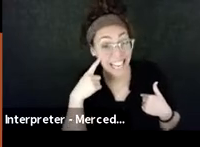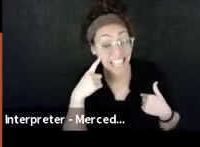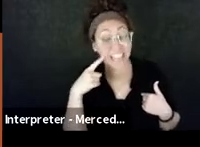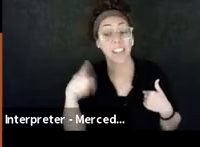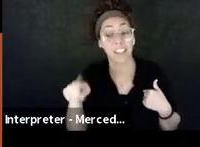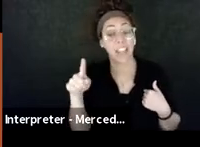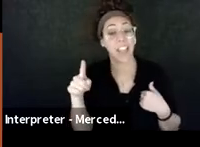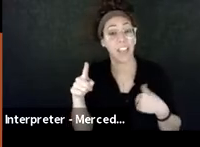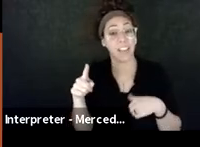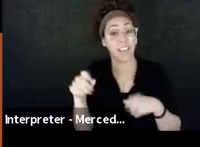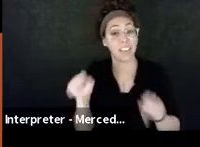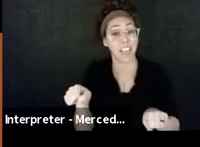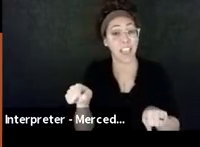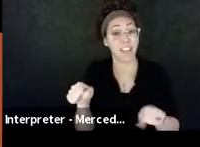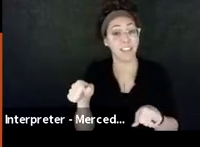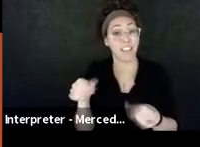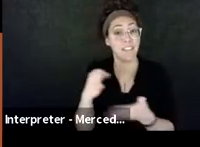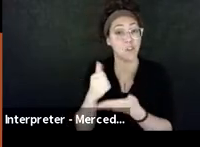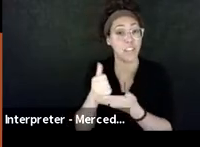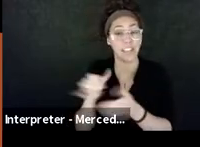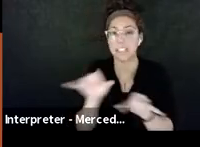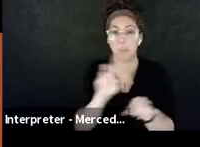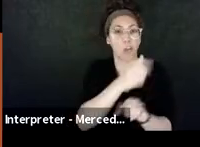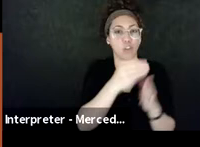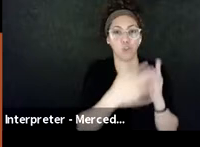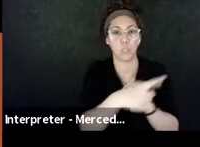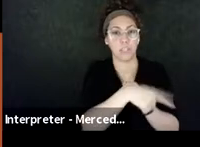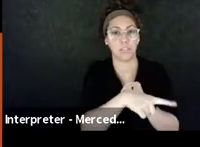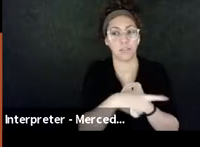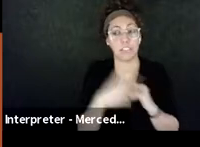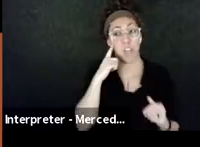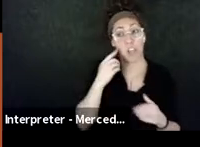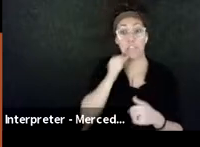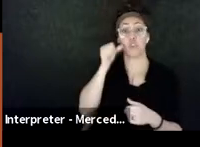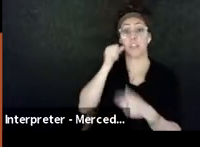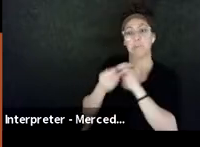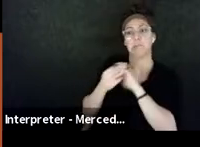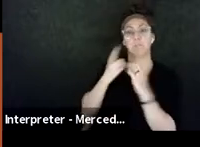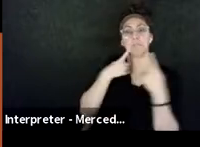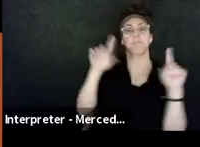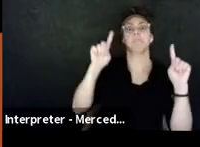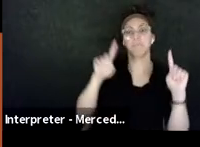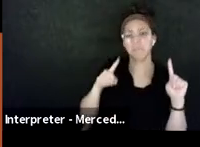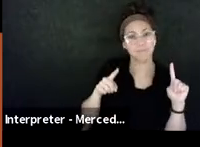Natalie Chavez: I could be wrong. But that was my understanding of that victory that we have with our Dhaka so they would be seeing just like any other students through their financial aid.